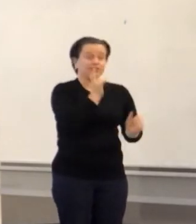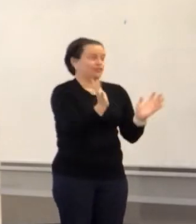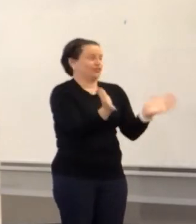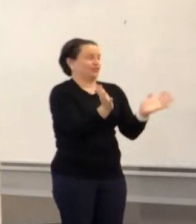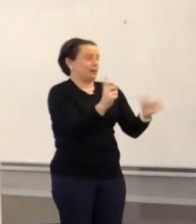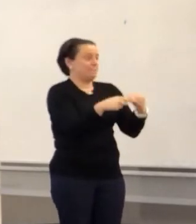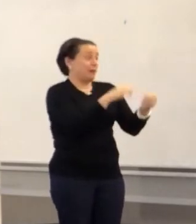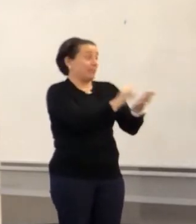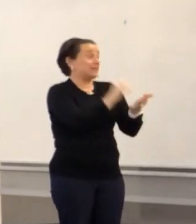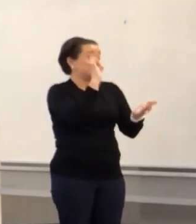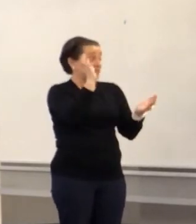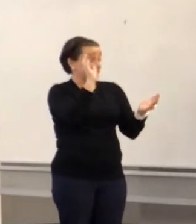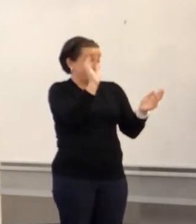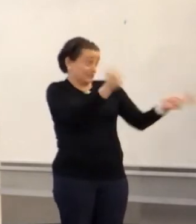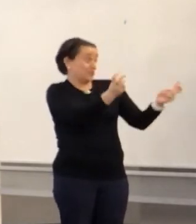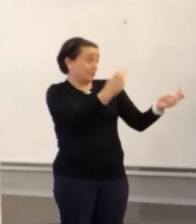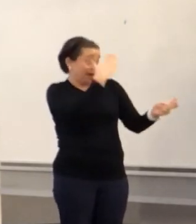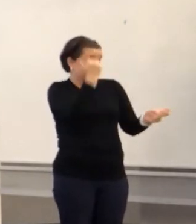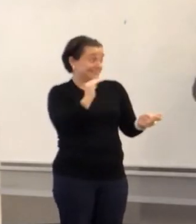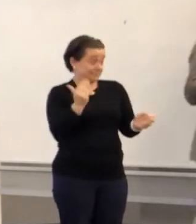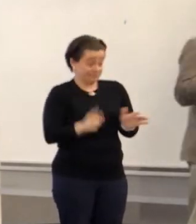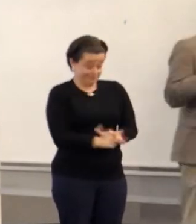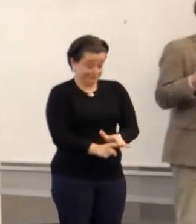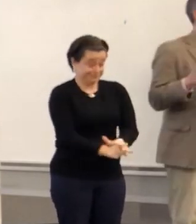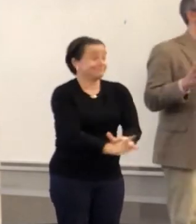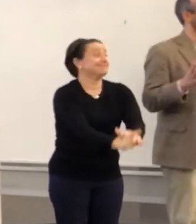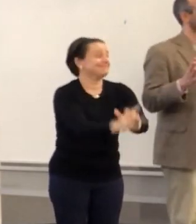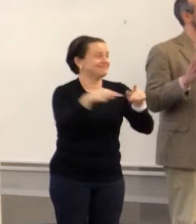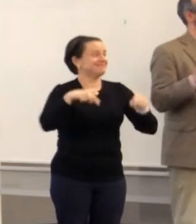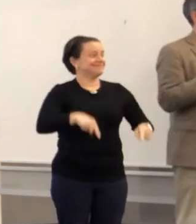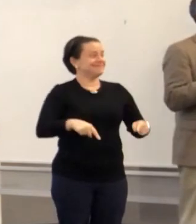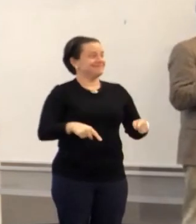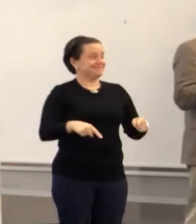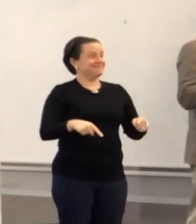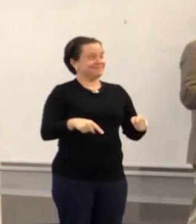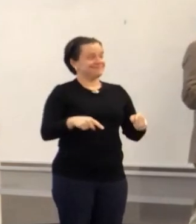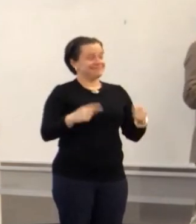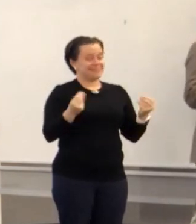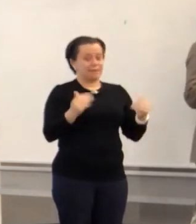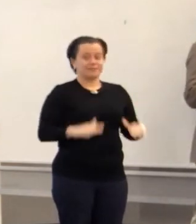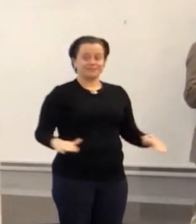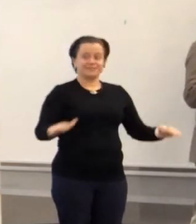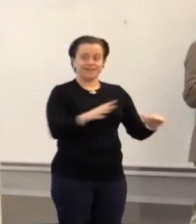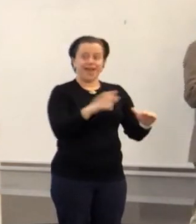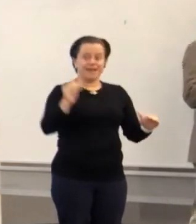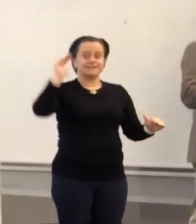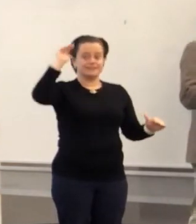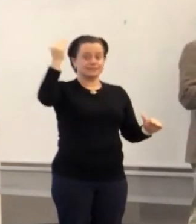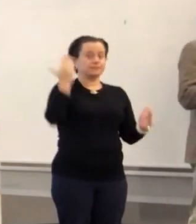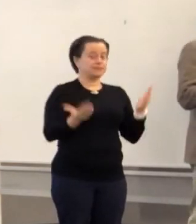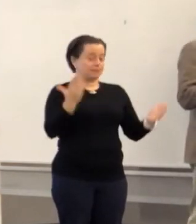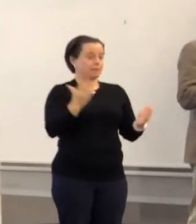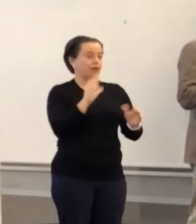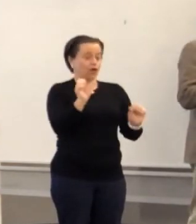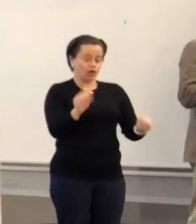because it seems like a general issue that could be a limitation on Gallaudet being able to obtain